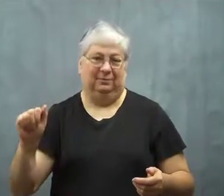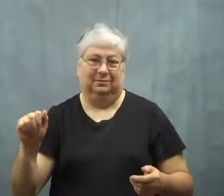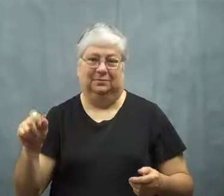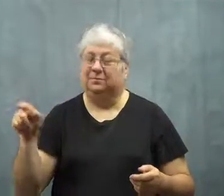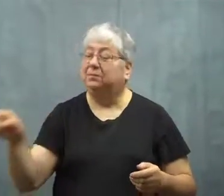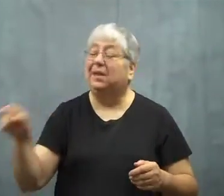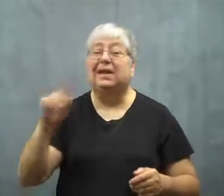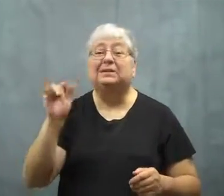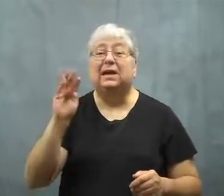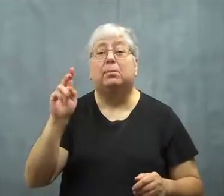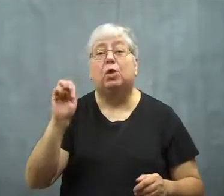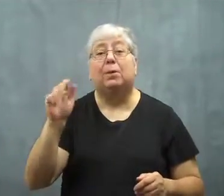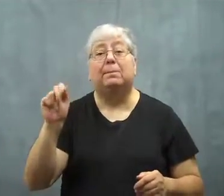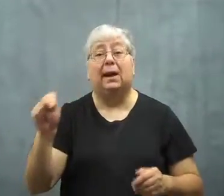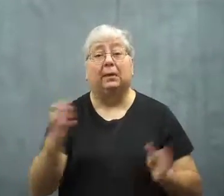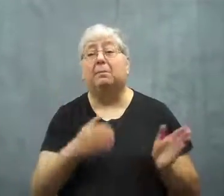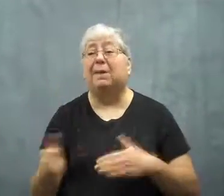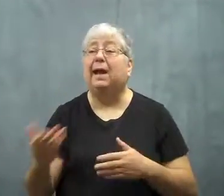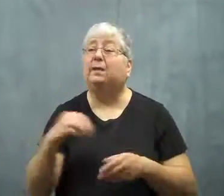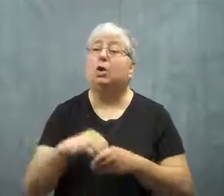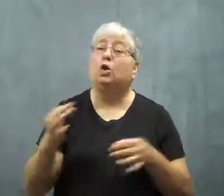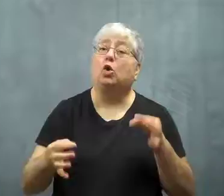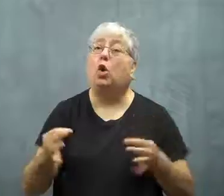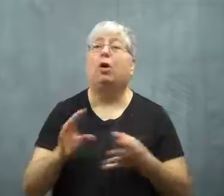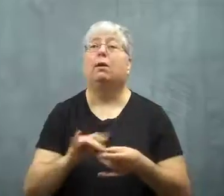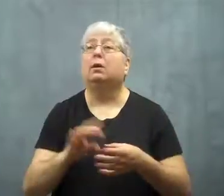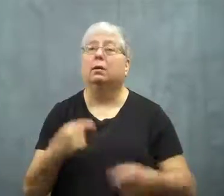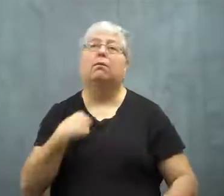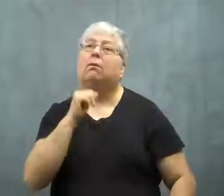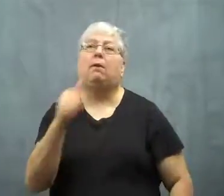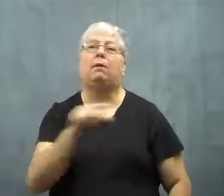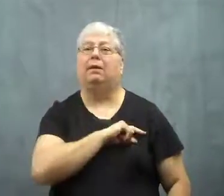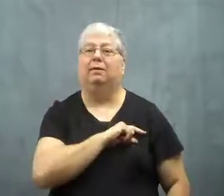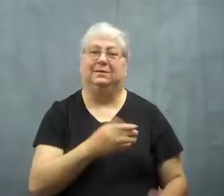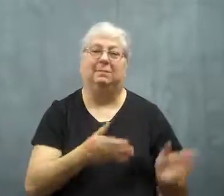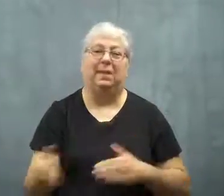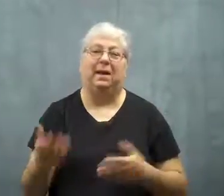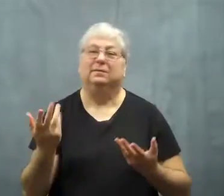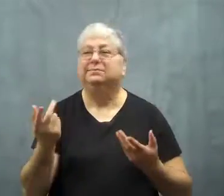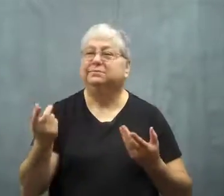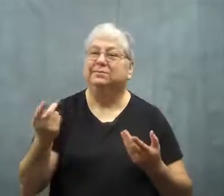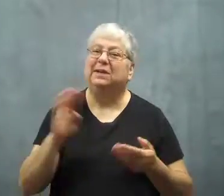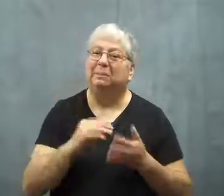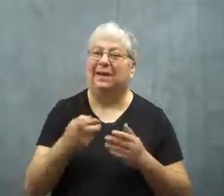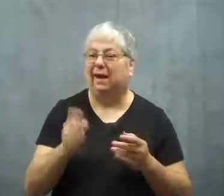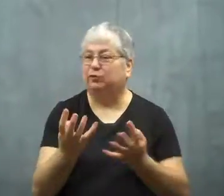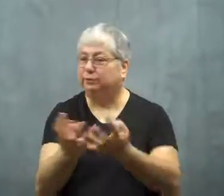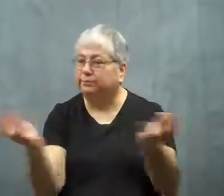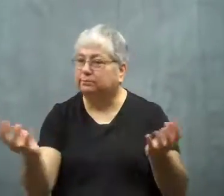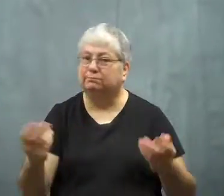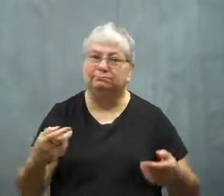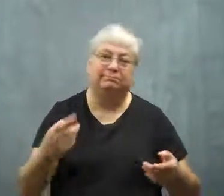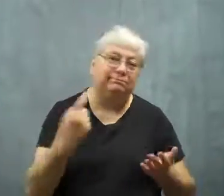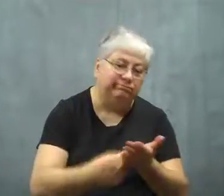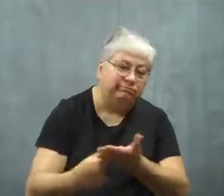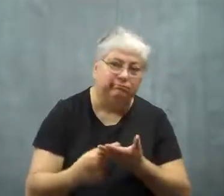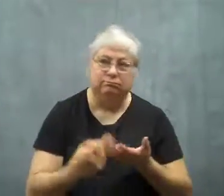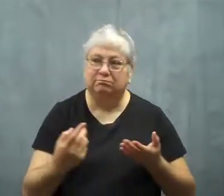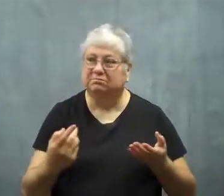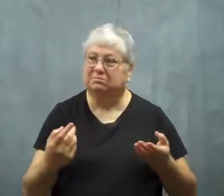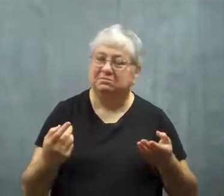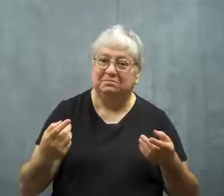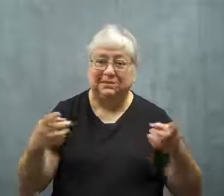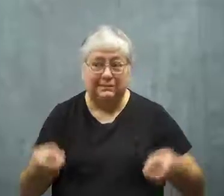Zimmerman plans to plead not guilty.